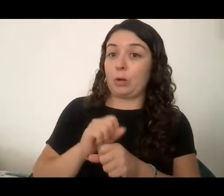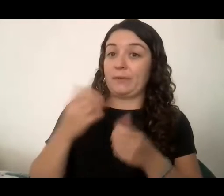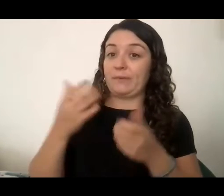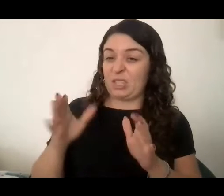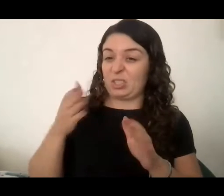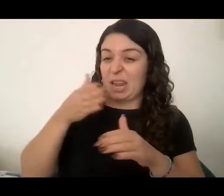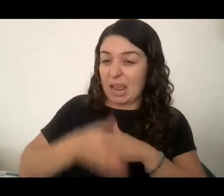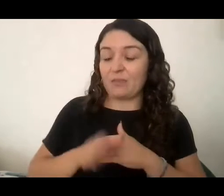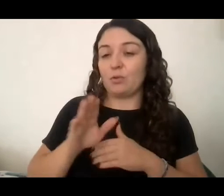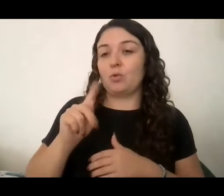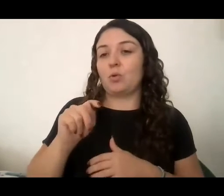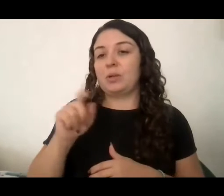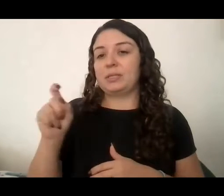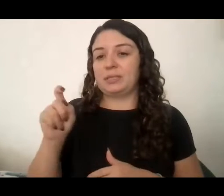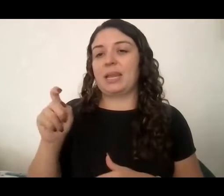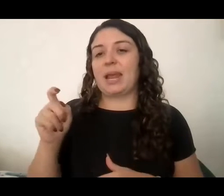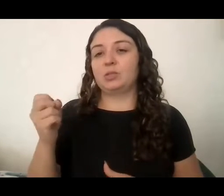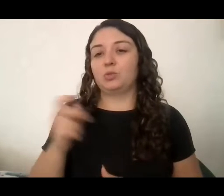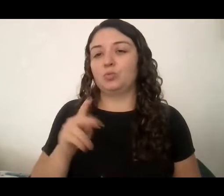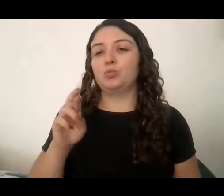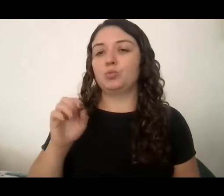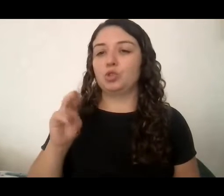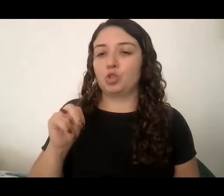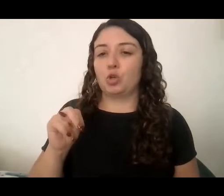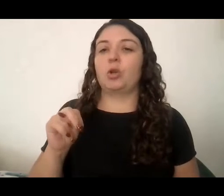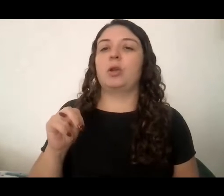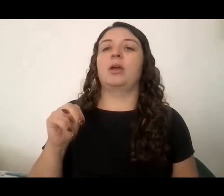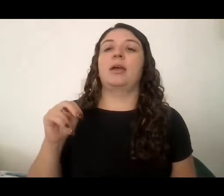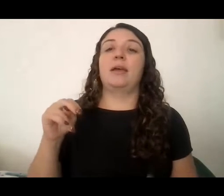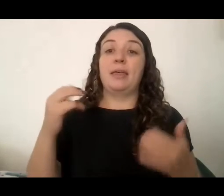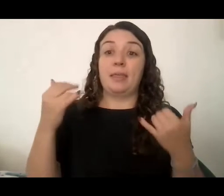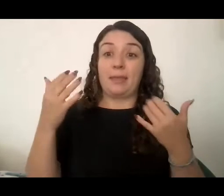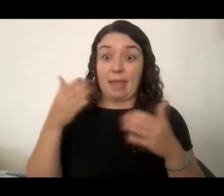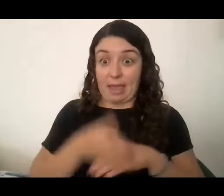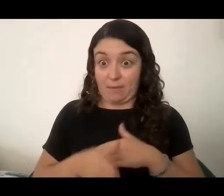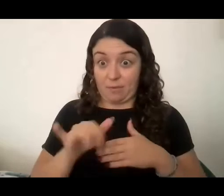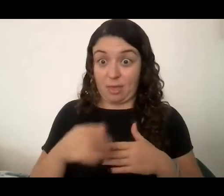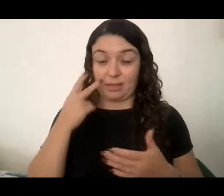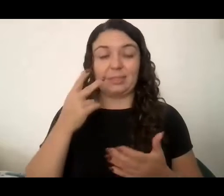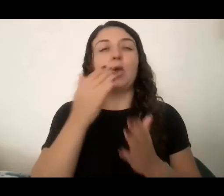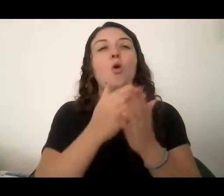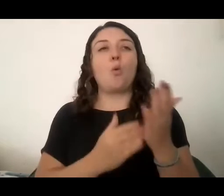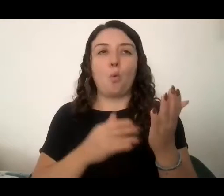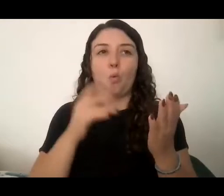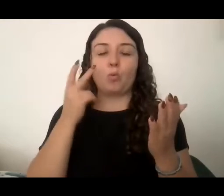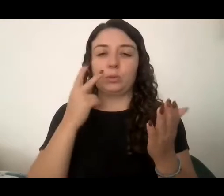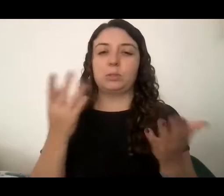return. Then we know for sure what your actual earnings ended up being in that previous year.